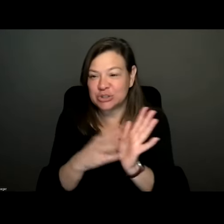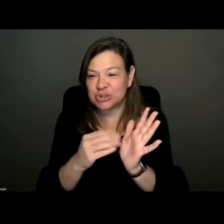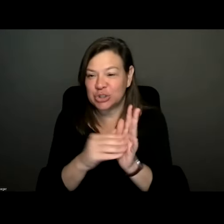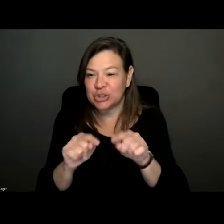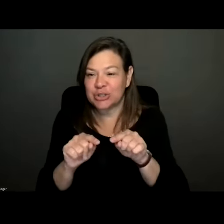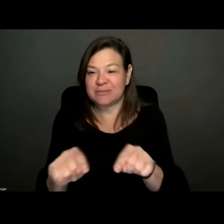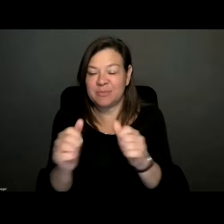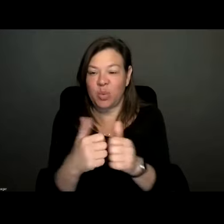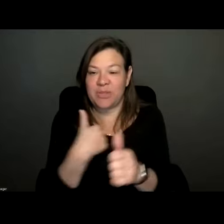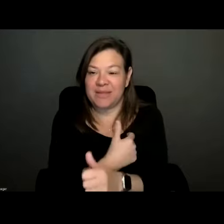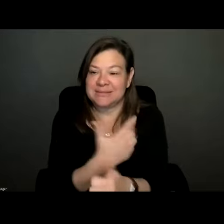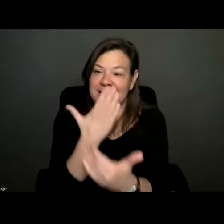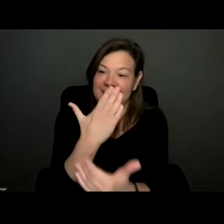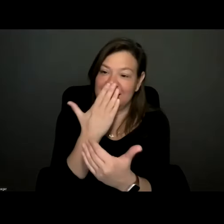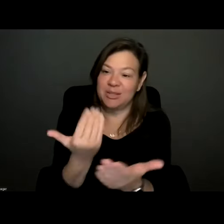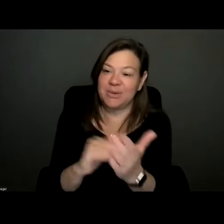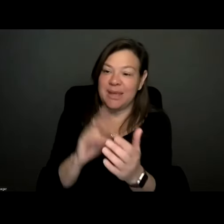And again, huge thank you to our panelists.